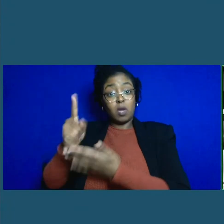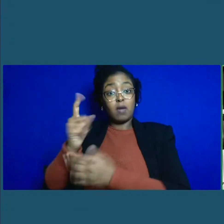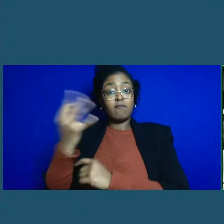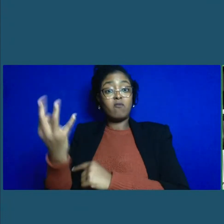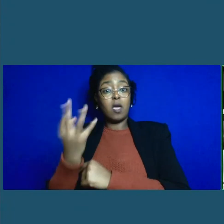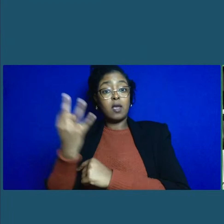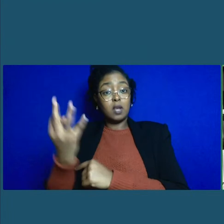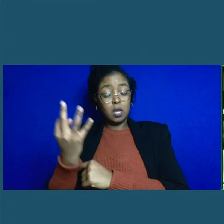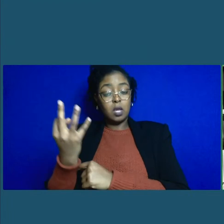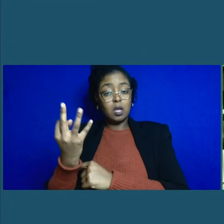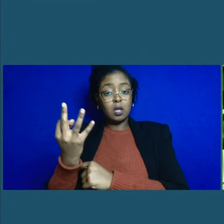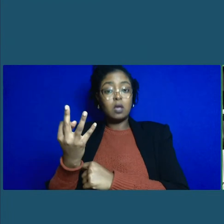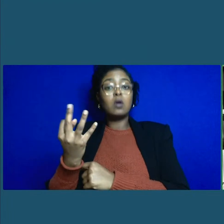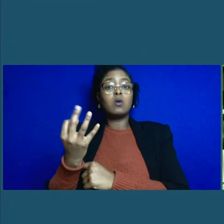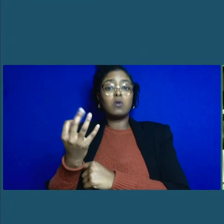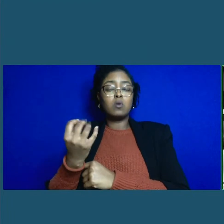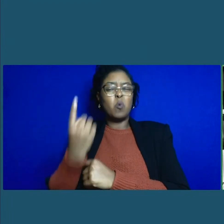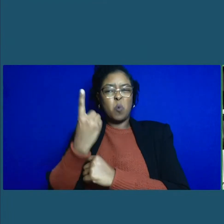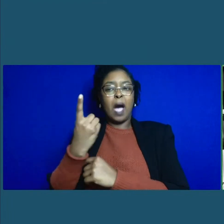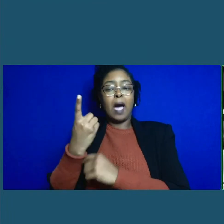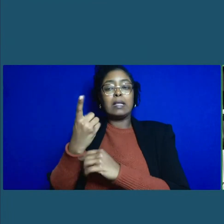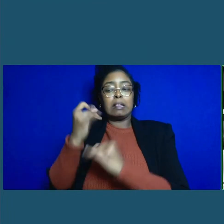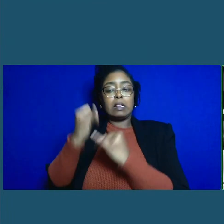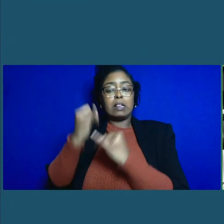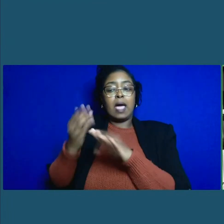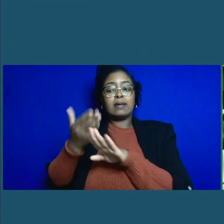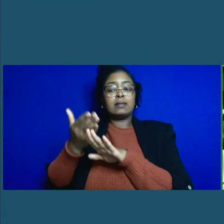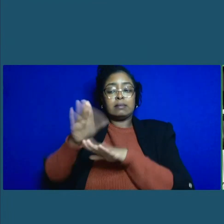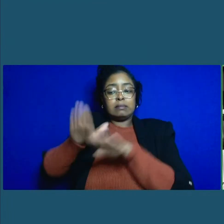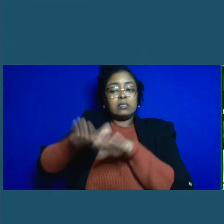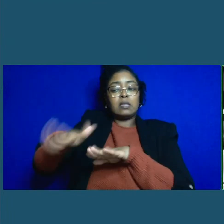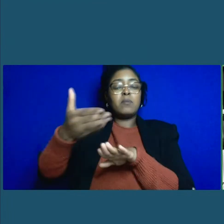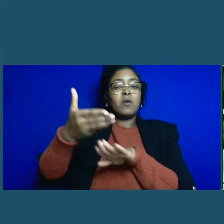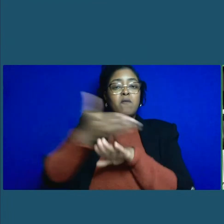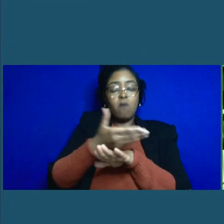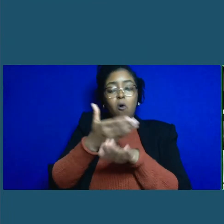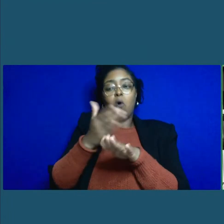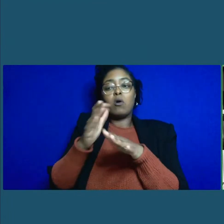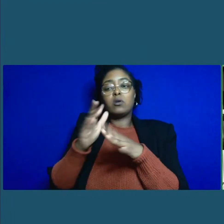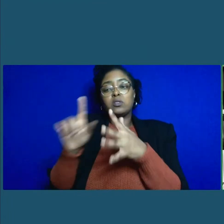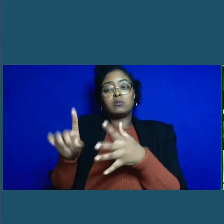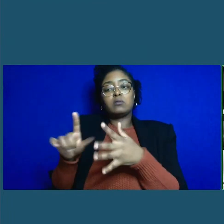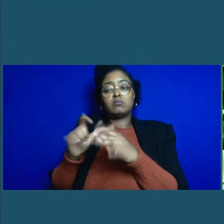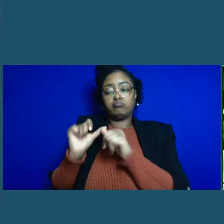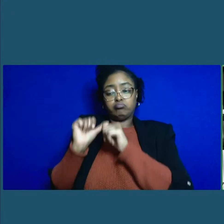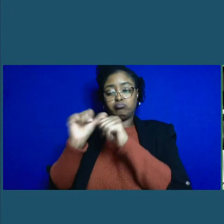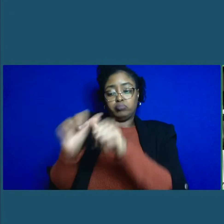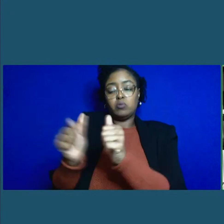school principals on Friday of this week. Um as one of our